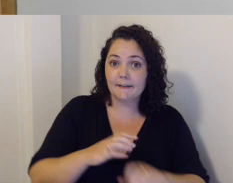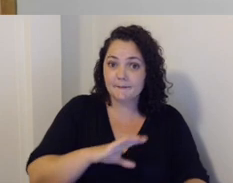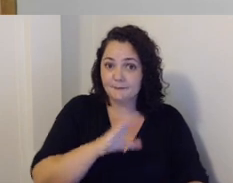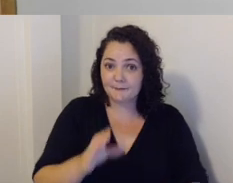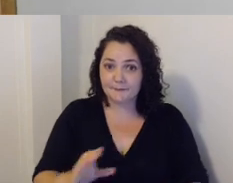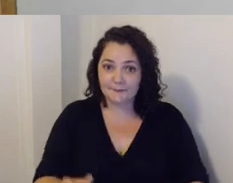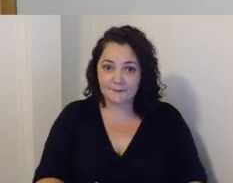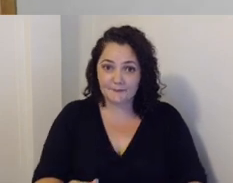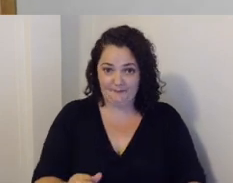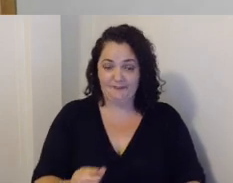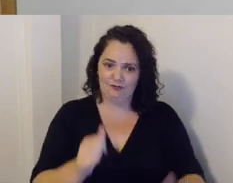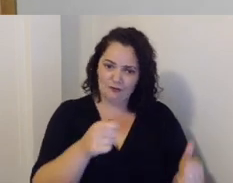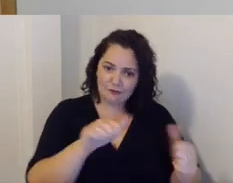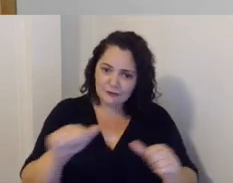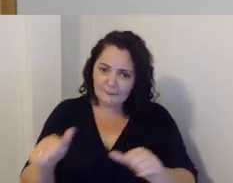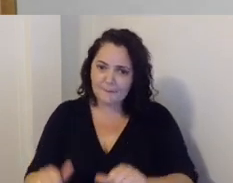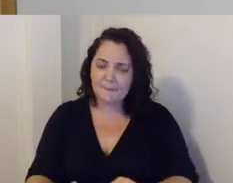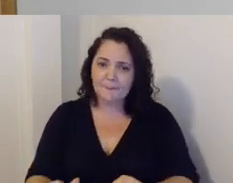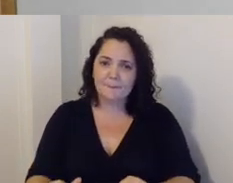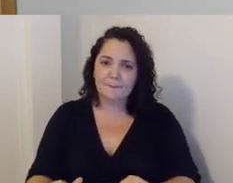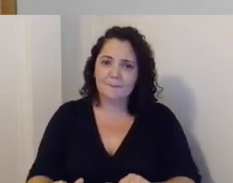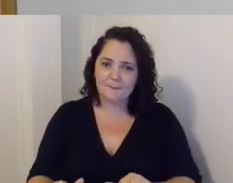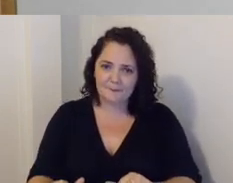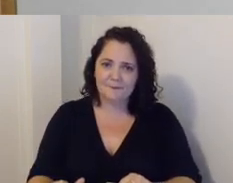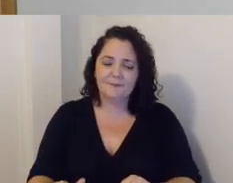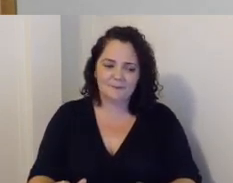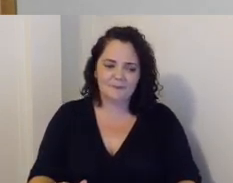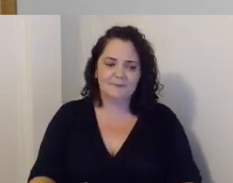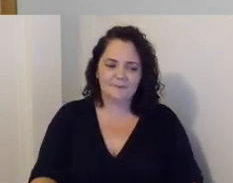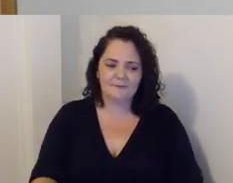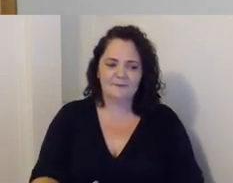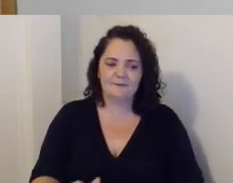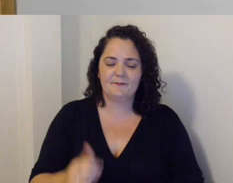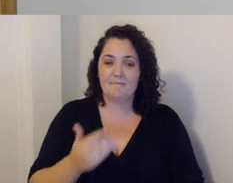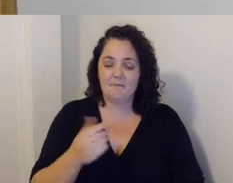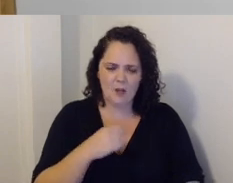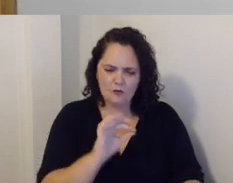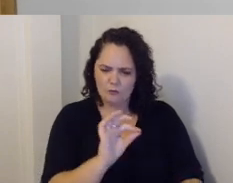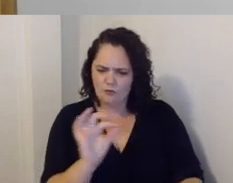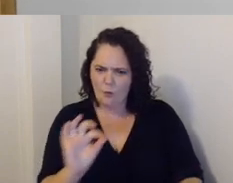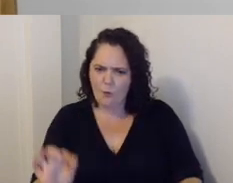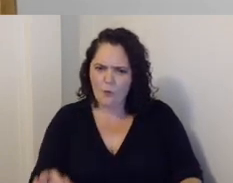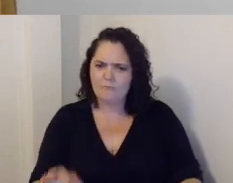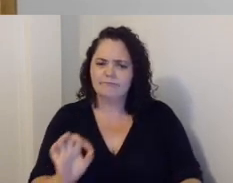as a shape like that rather than an outline that goes around it and again as I'm filling it in, I'm